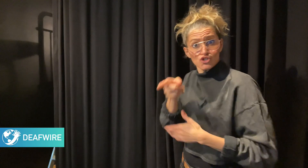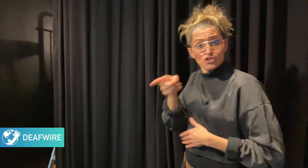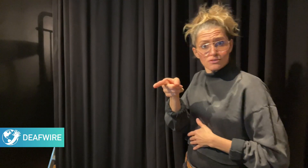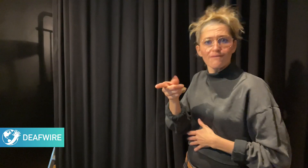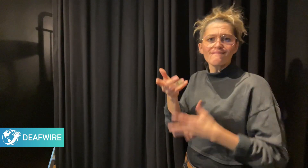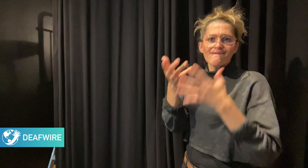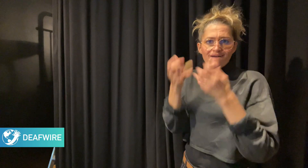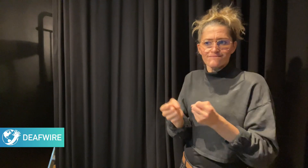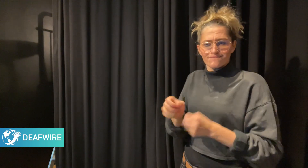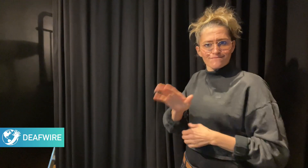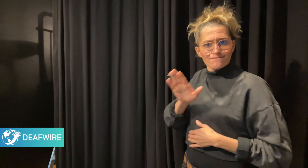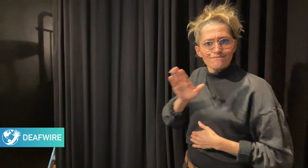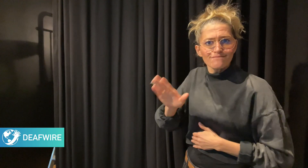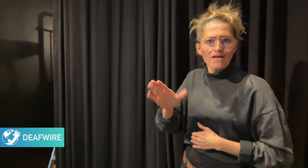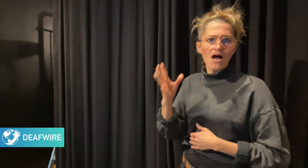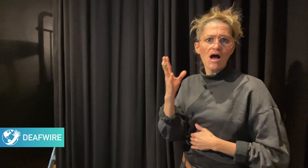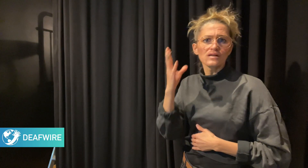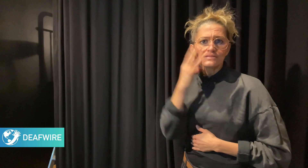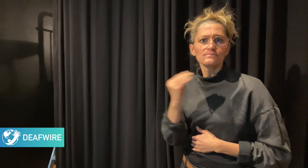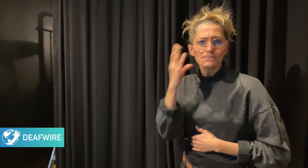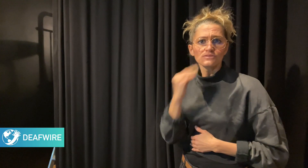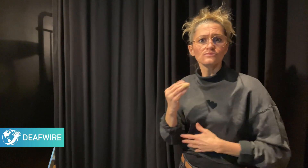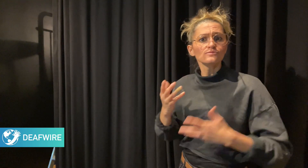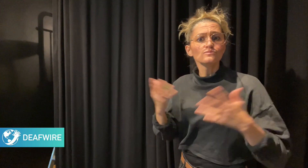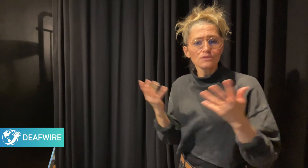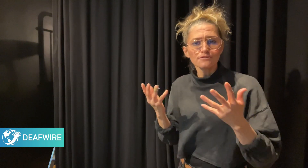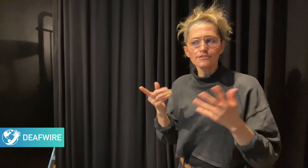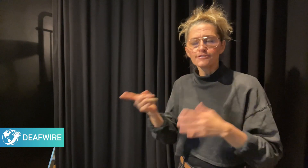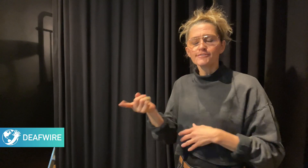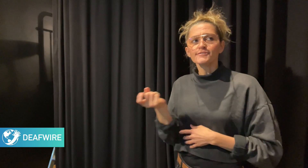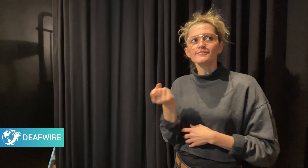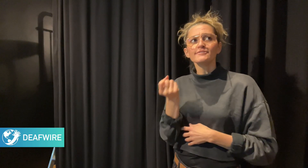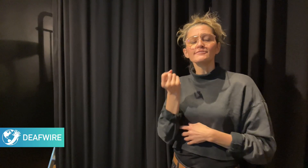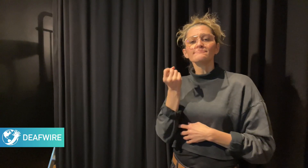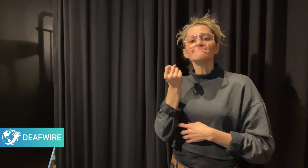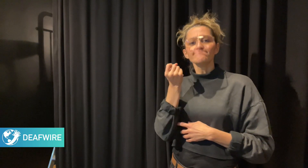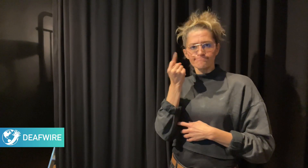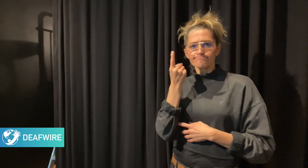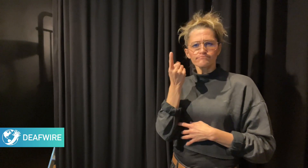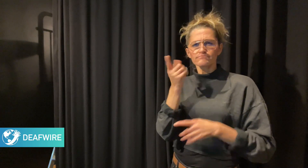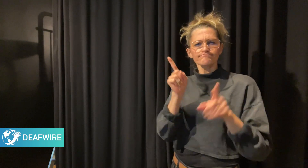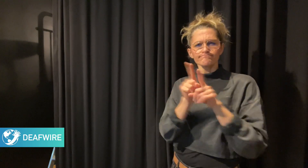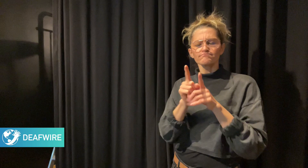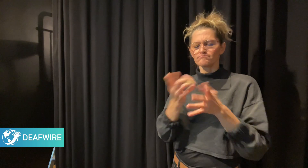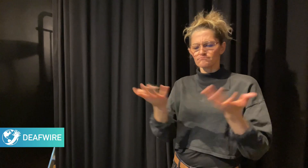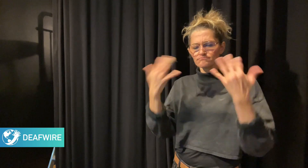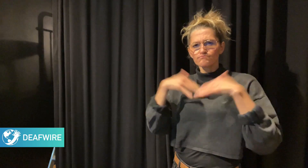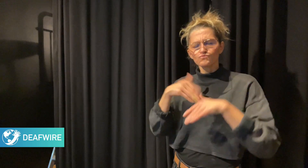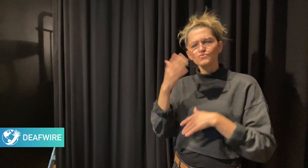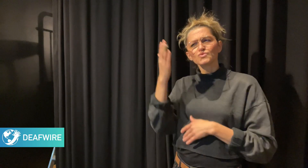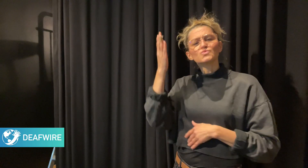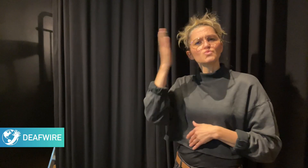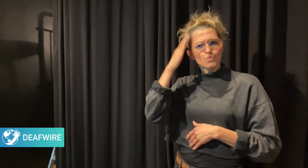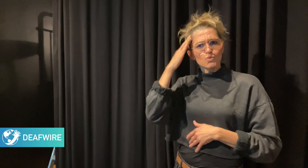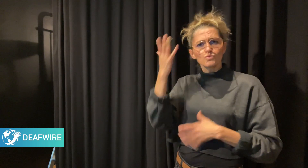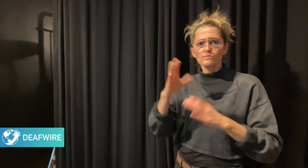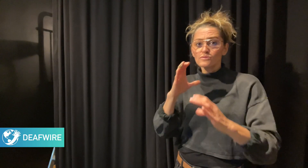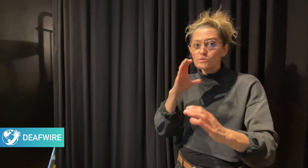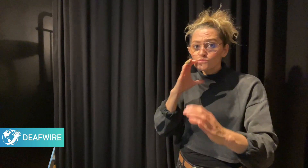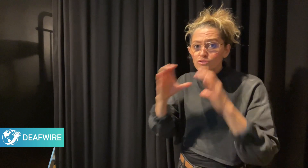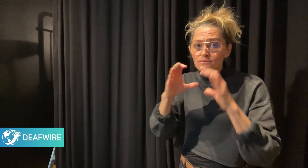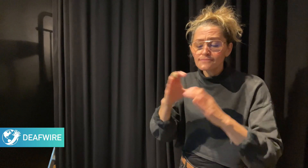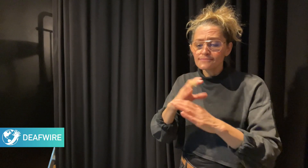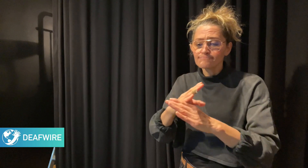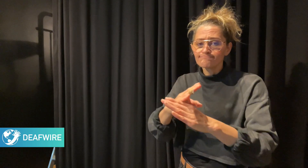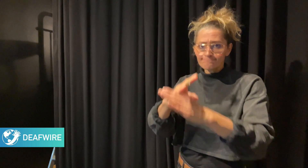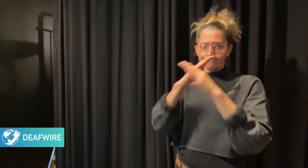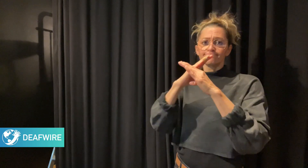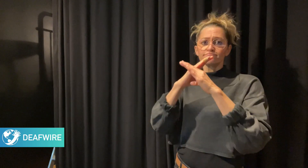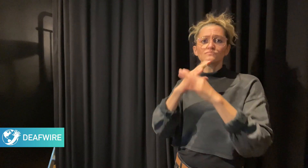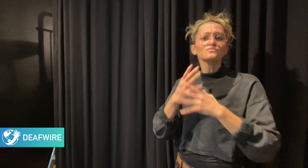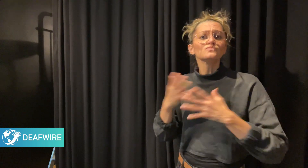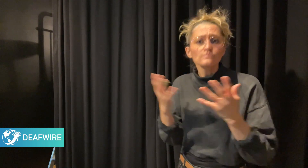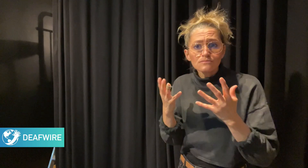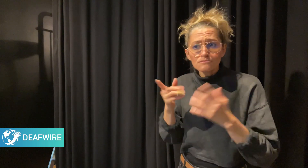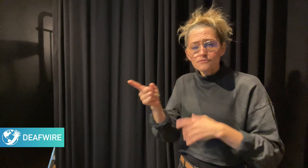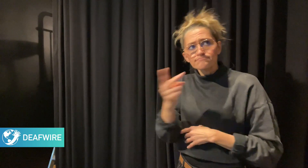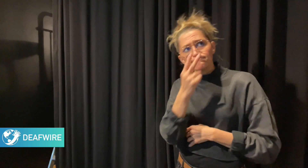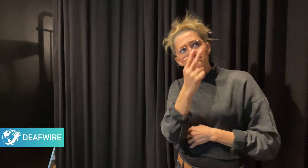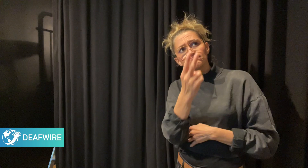CODA sign language interpreters experience firsthand the communication